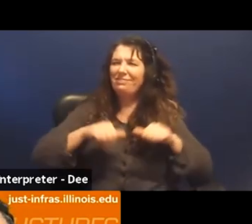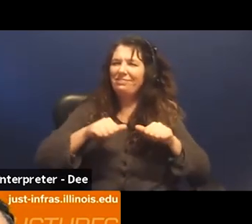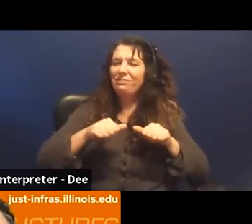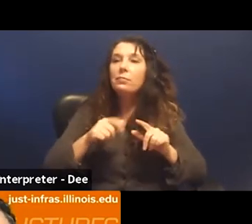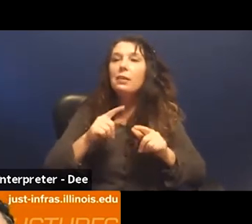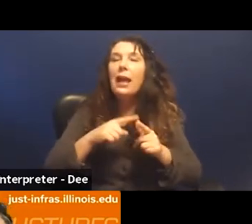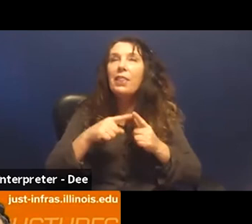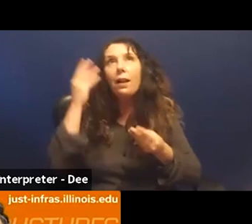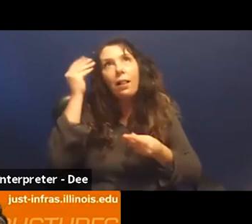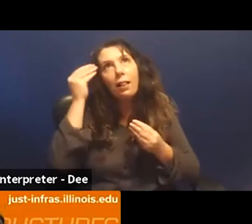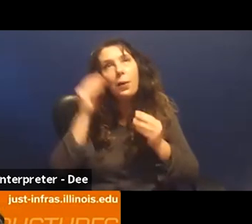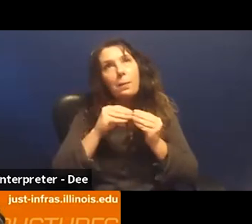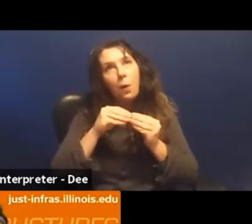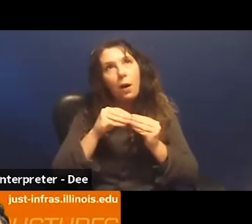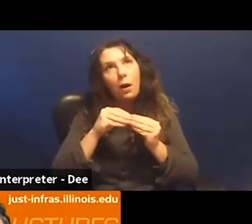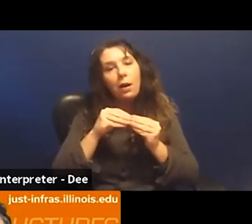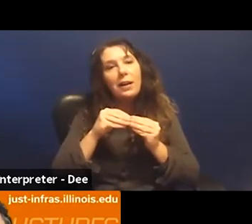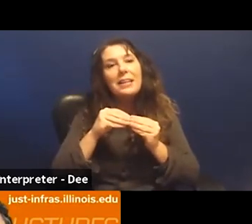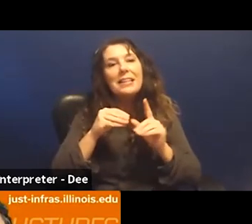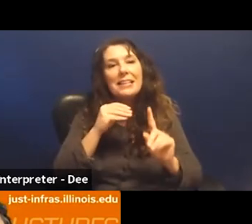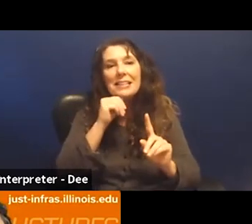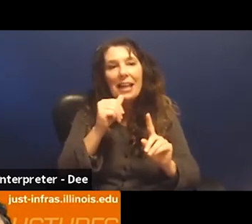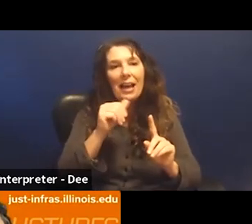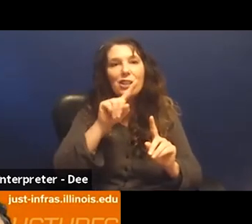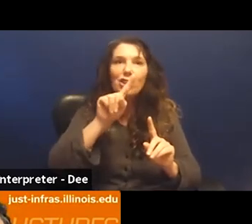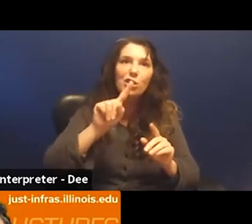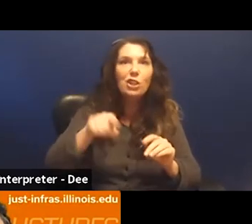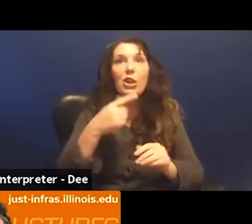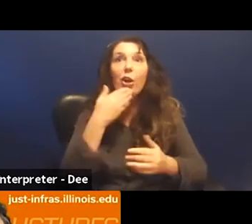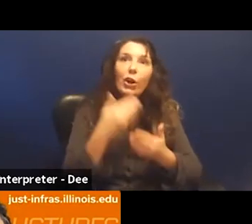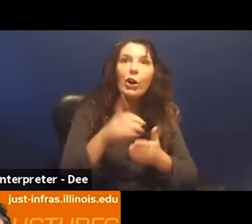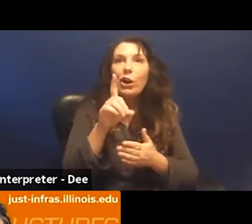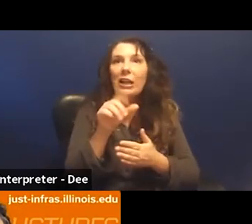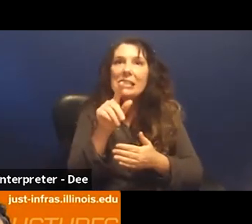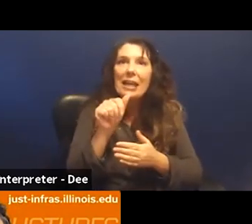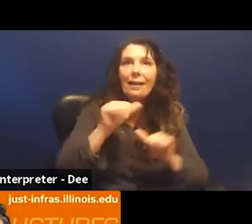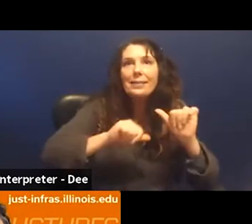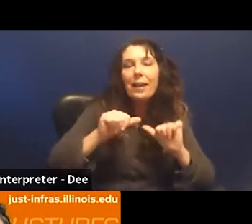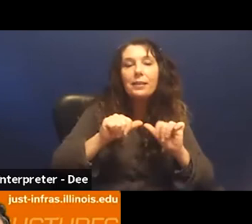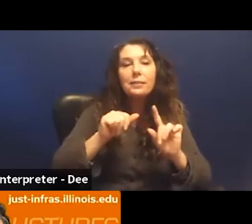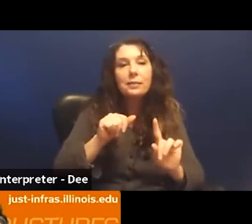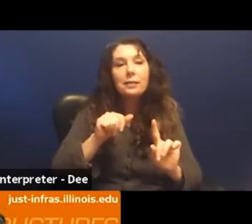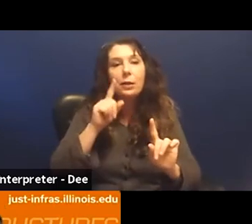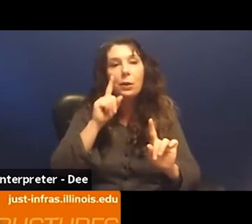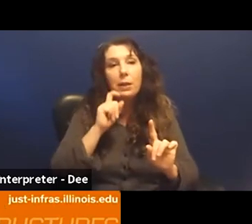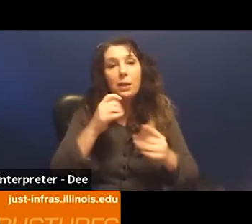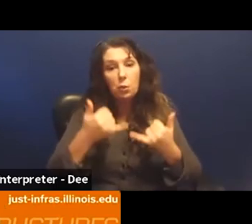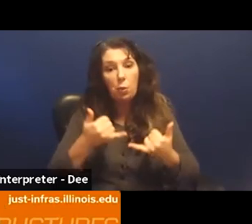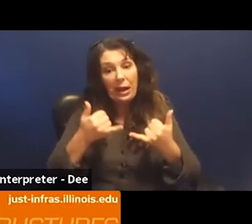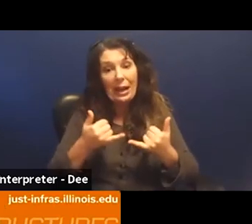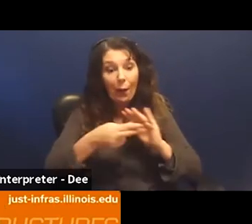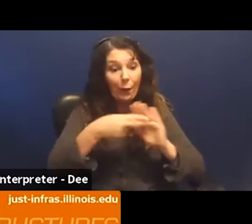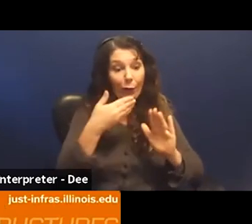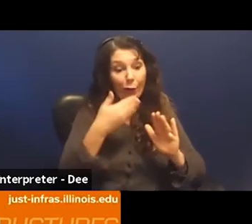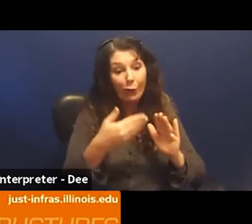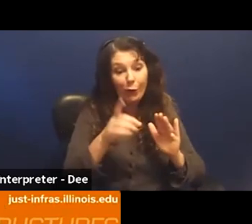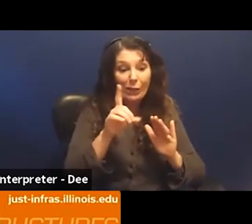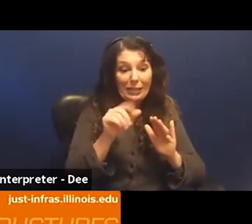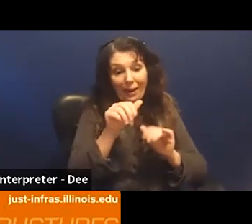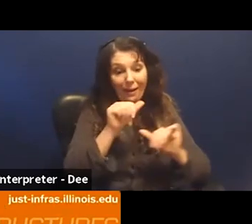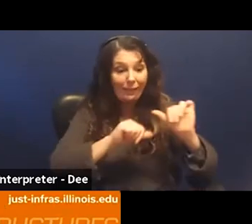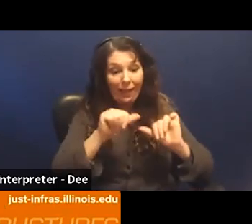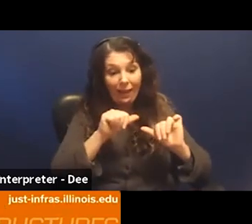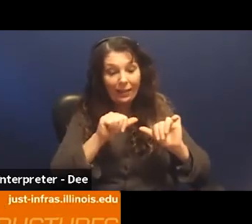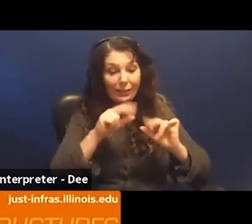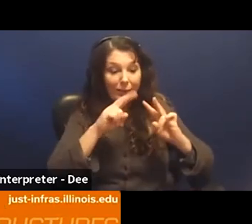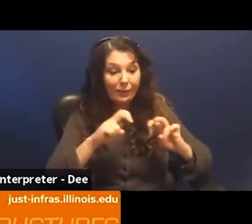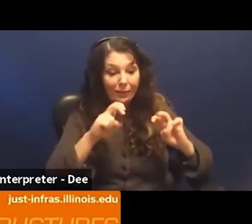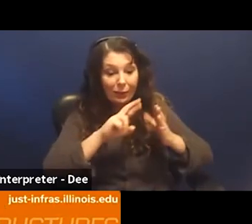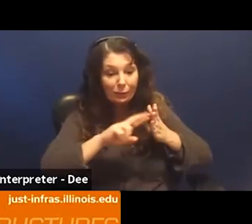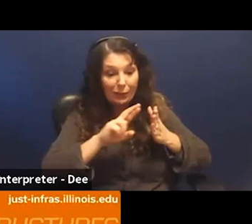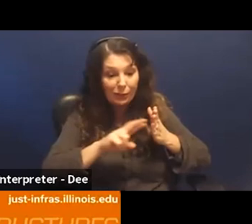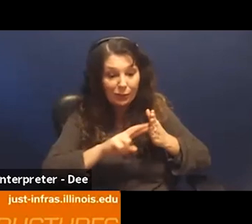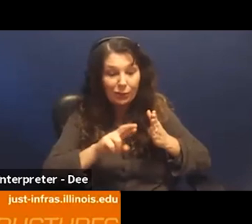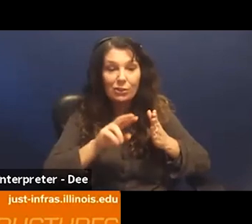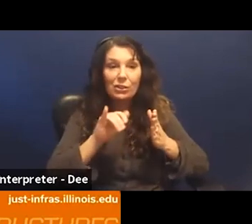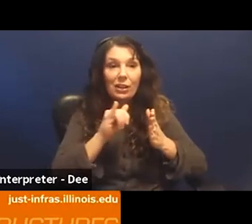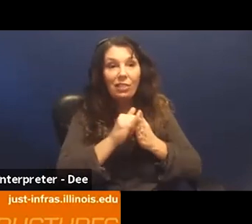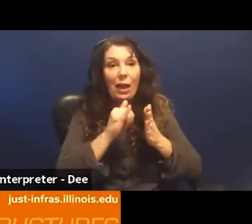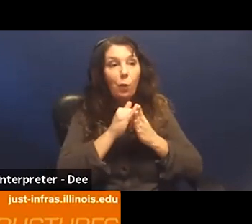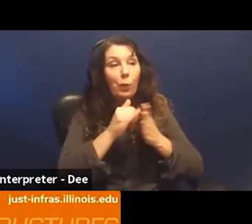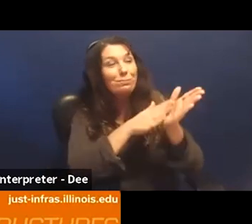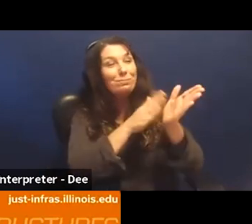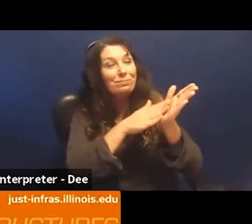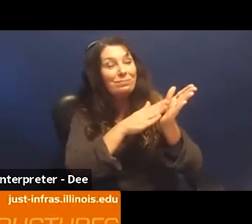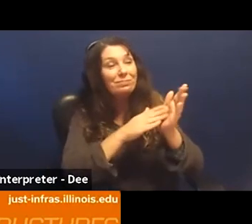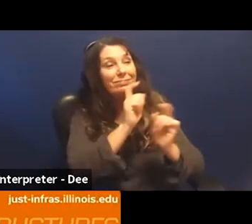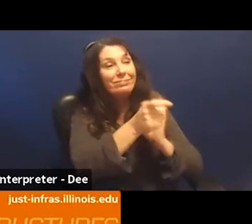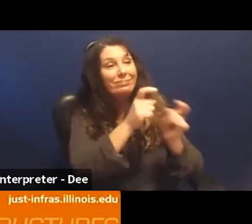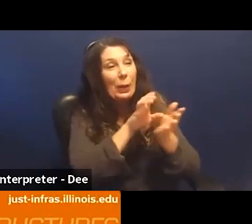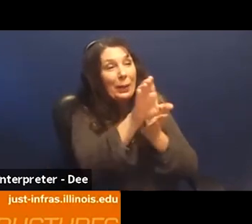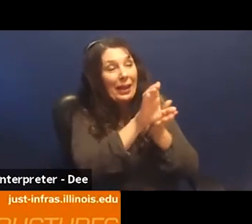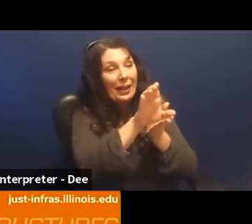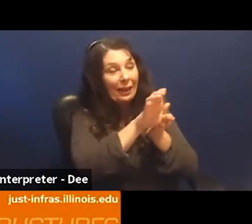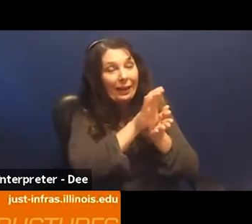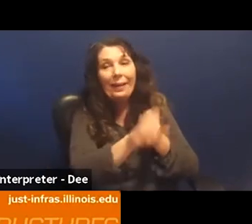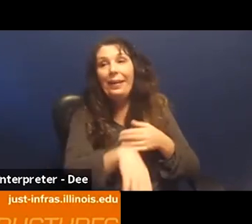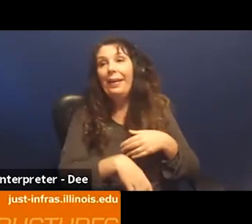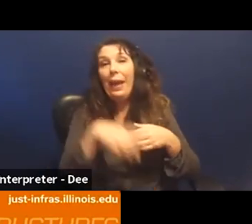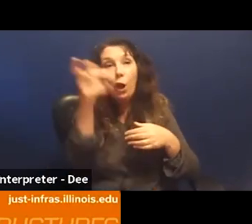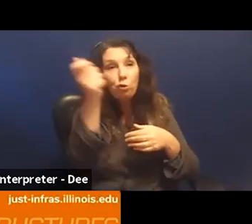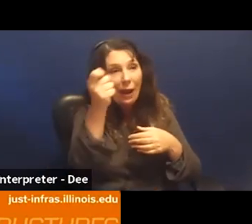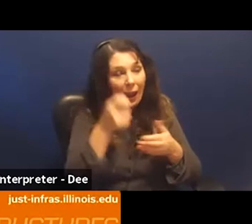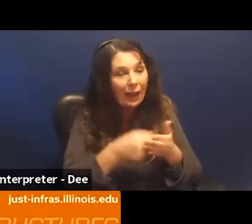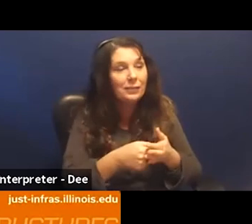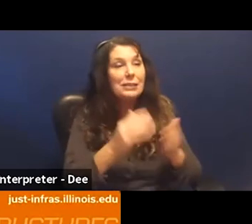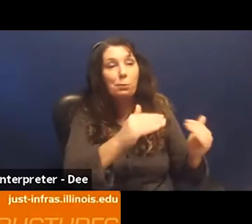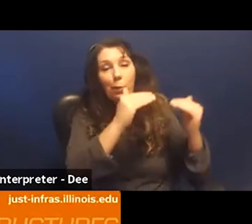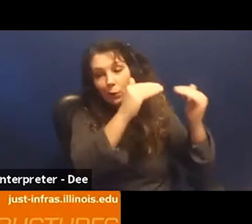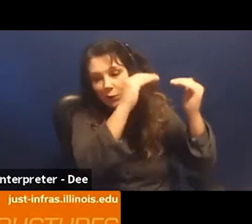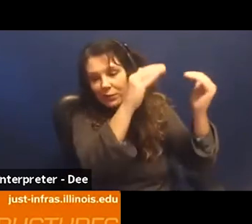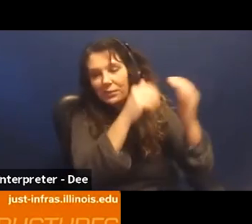And then after I thought about it further, like no it is not just good data science because what sort of passes right now for good data science the kind of data science at least that we're rewarding, with lots of funding and grants and promotions and